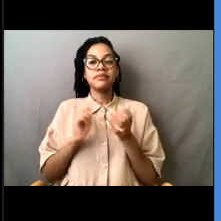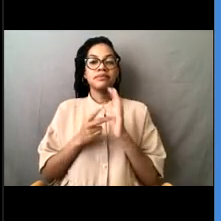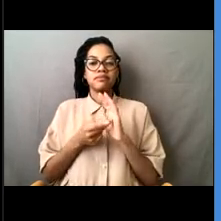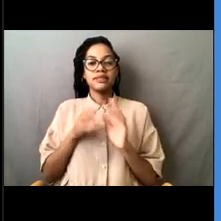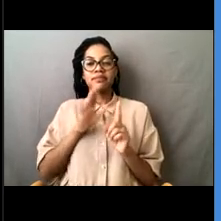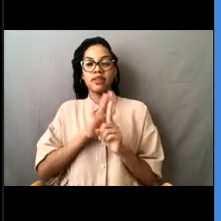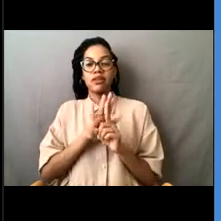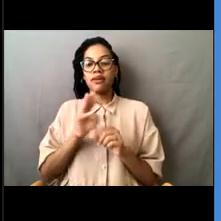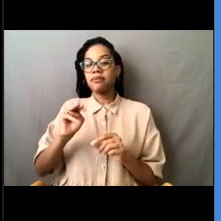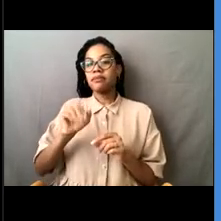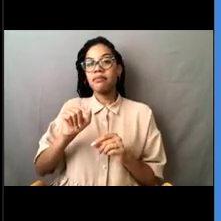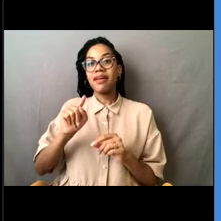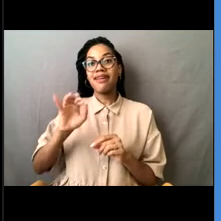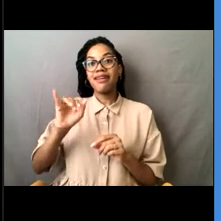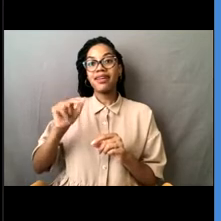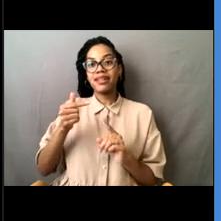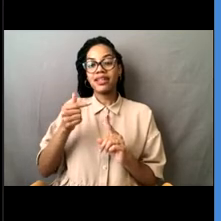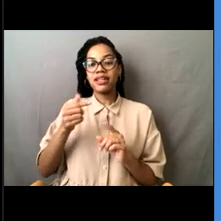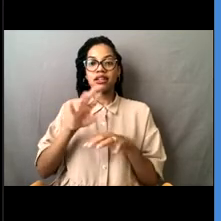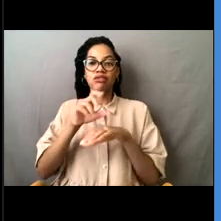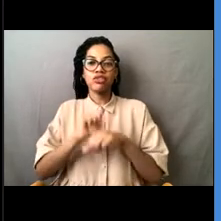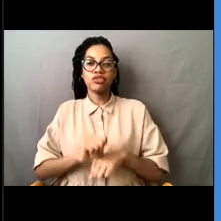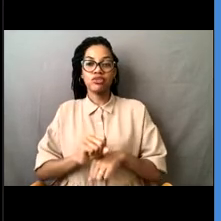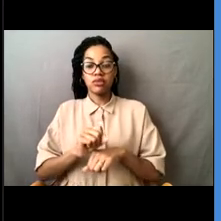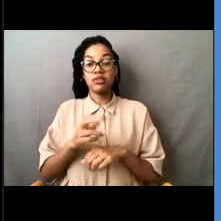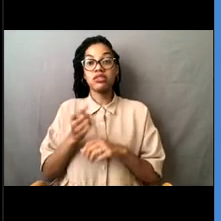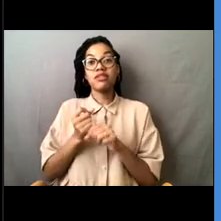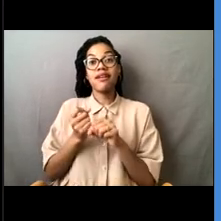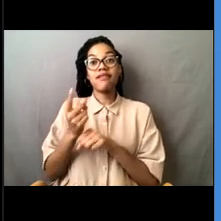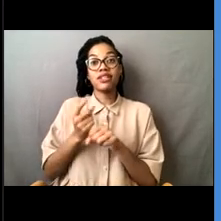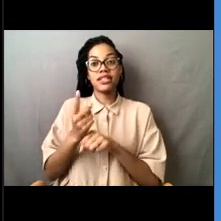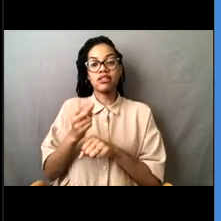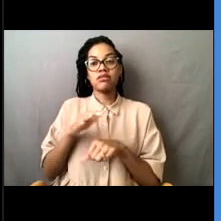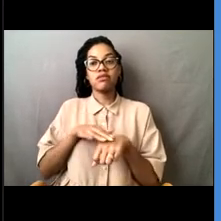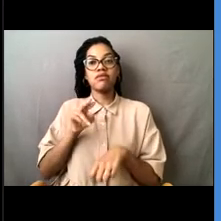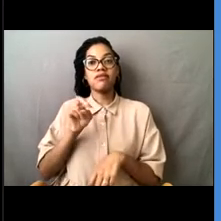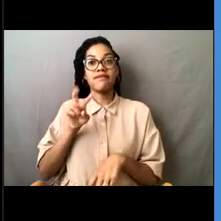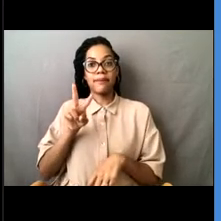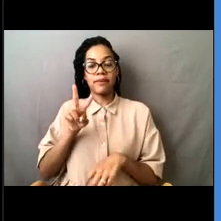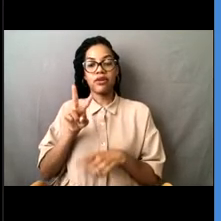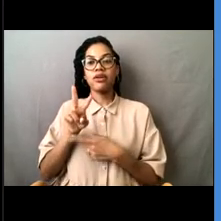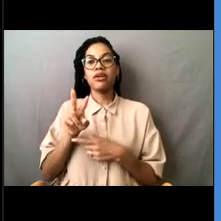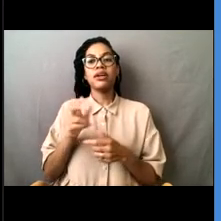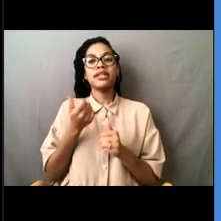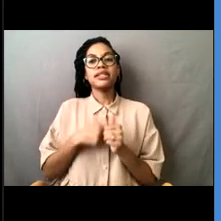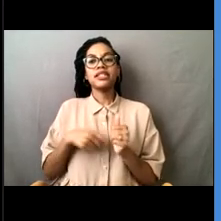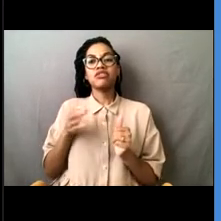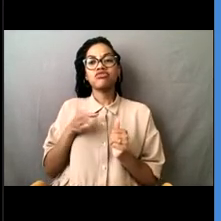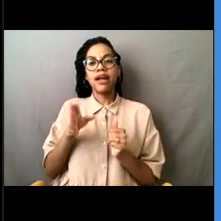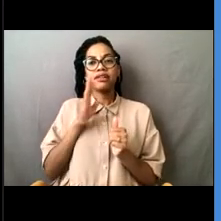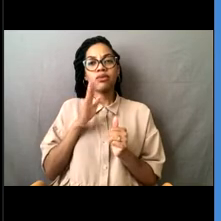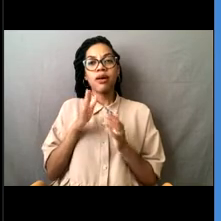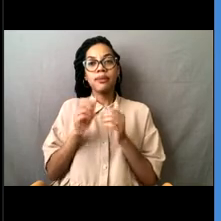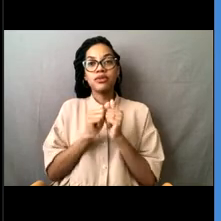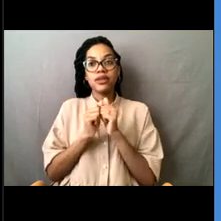And so every November, the fish, all the lake trout will kind of come together in shallow areas. And they do that.